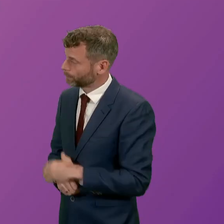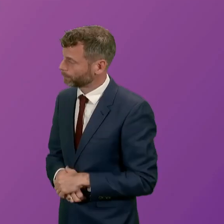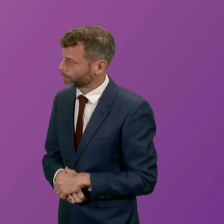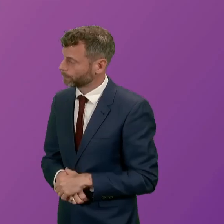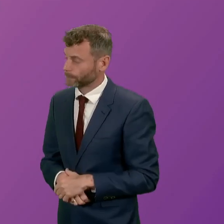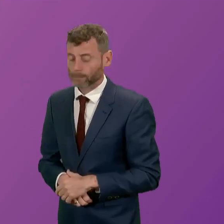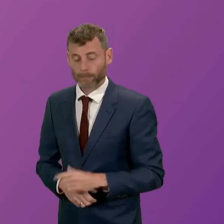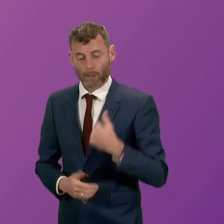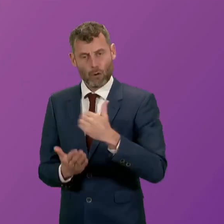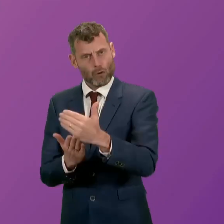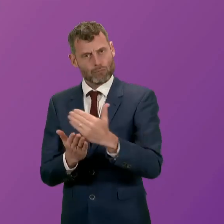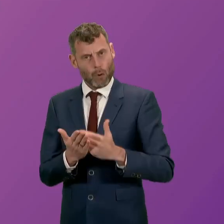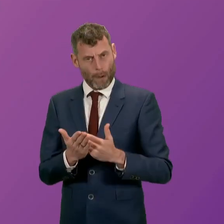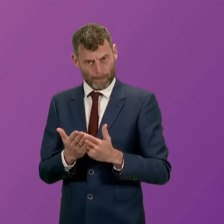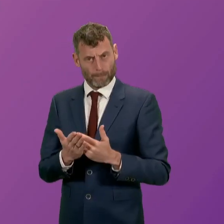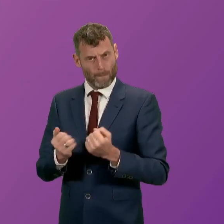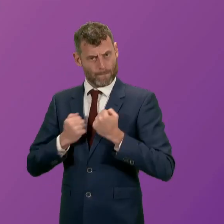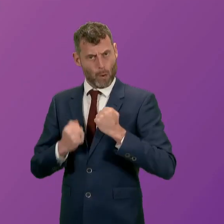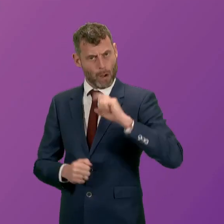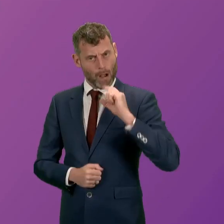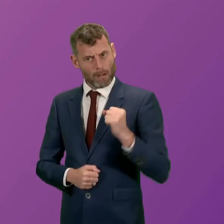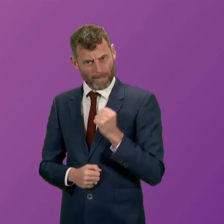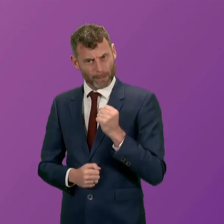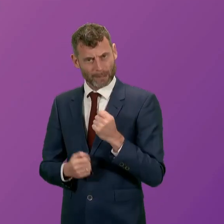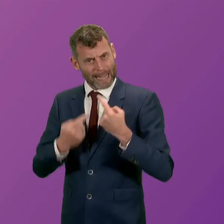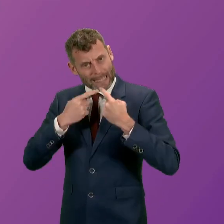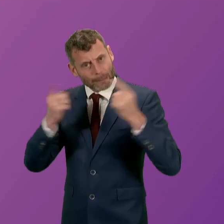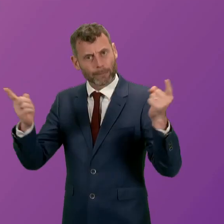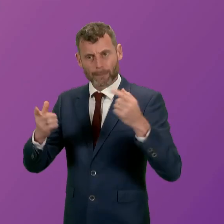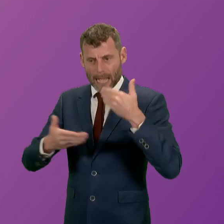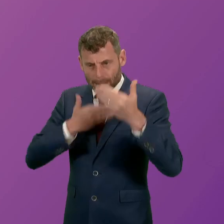The programme for government has set out the steps that we are taking to expand capacity within the